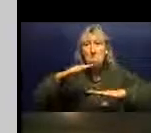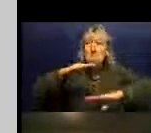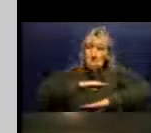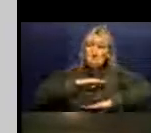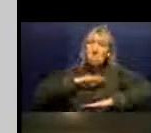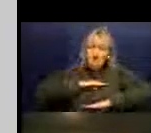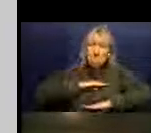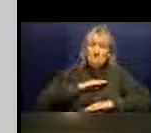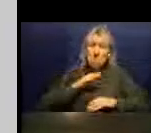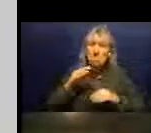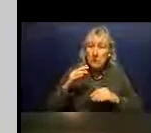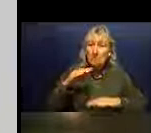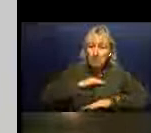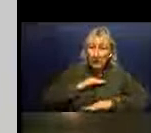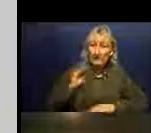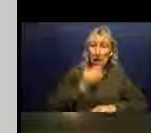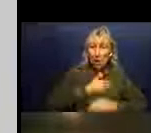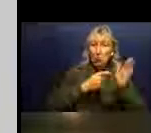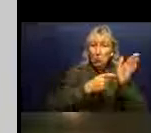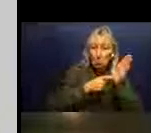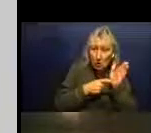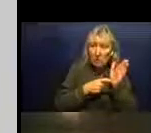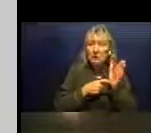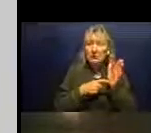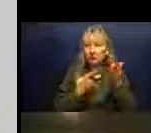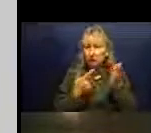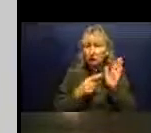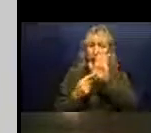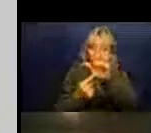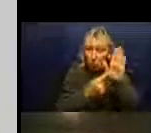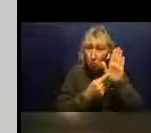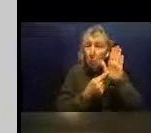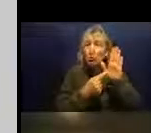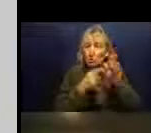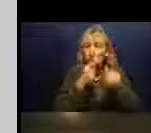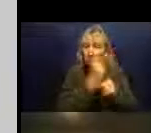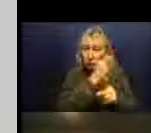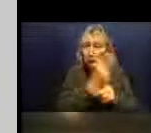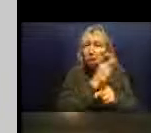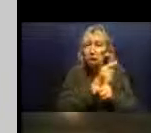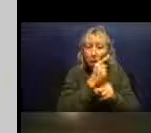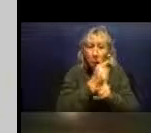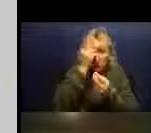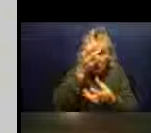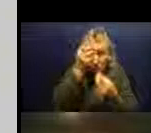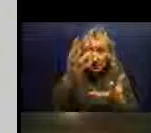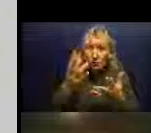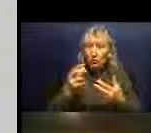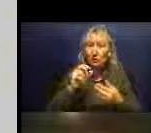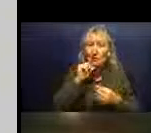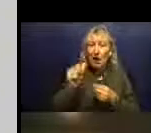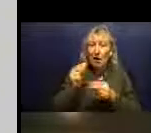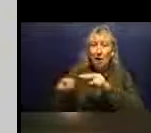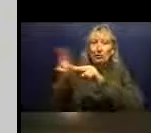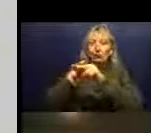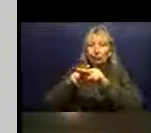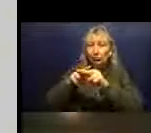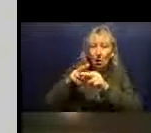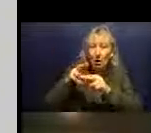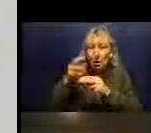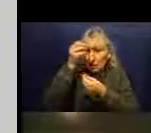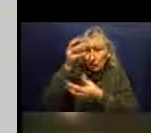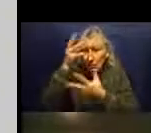5 is adequate. The response meets all the requirements in an adequate manner.